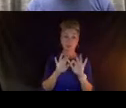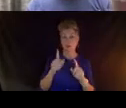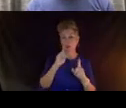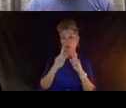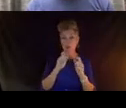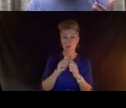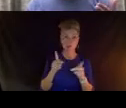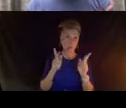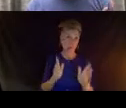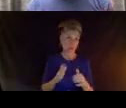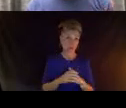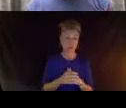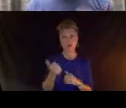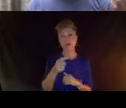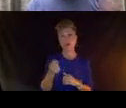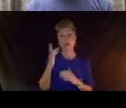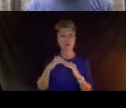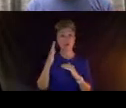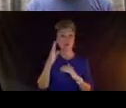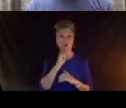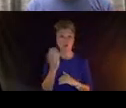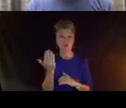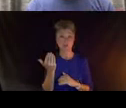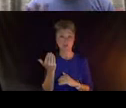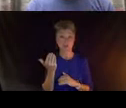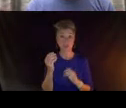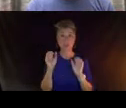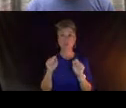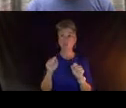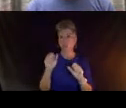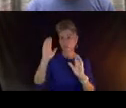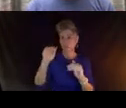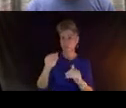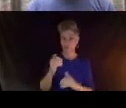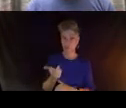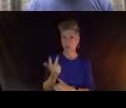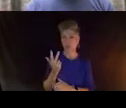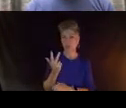Anyone above the age of 15, you can anticipate three injections just to let everyone know that.